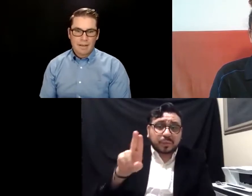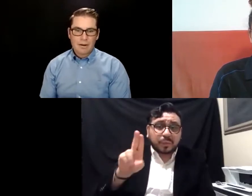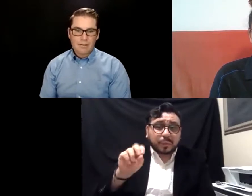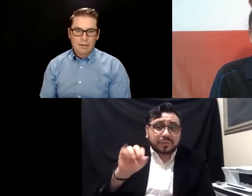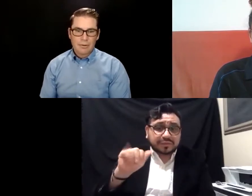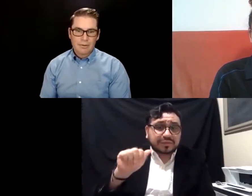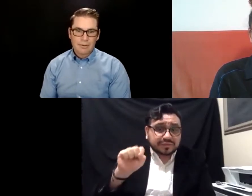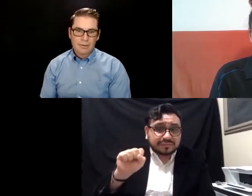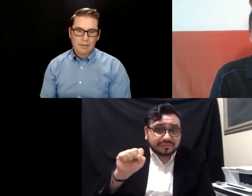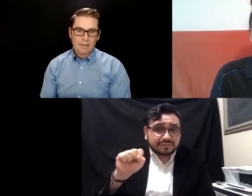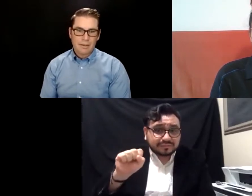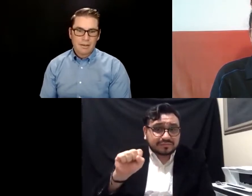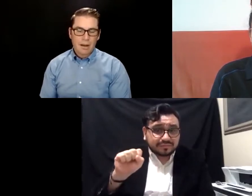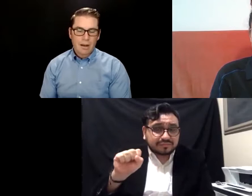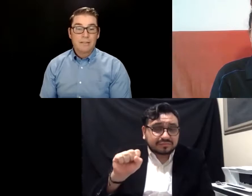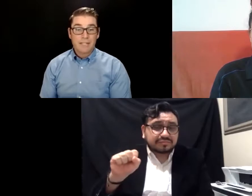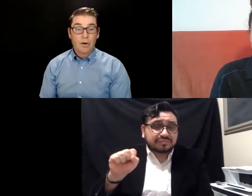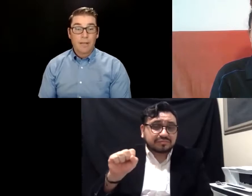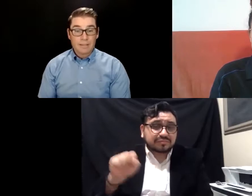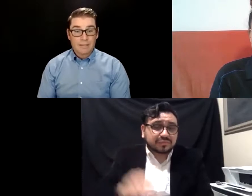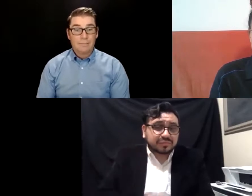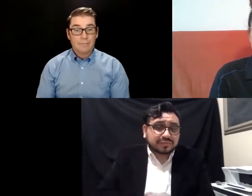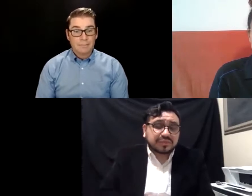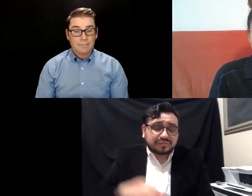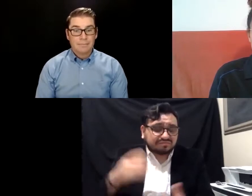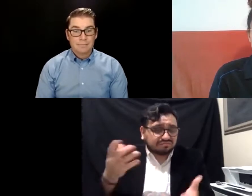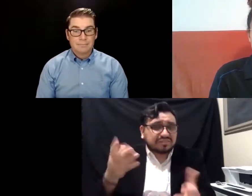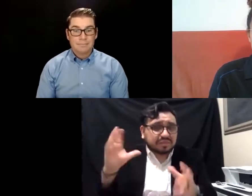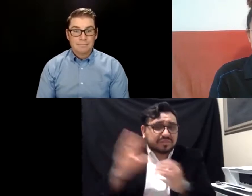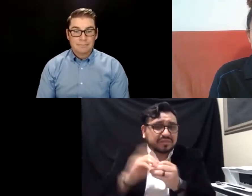And also. College of the Sequoias.